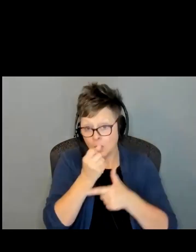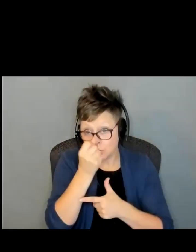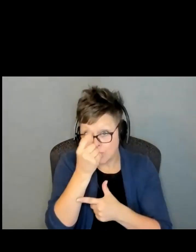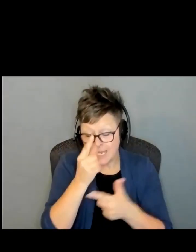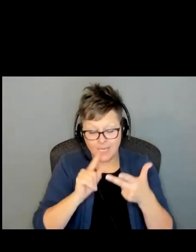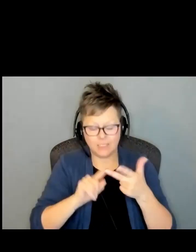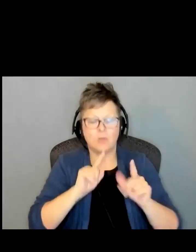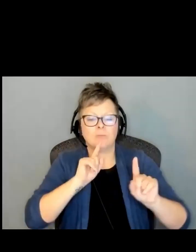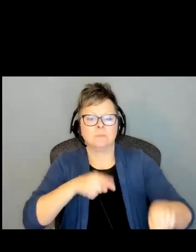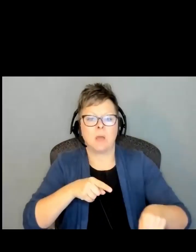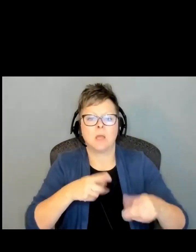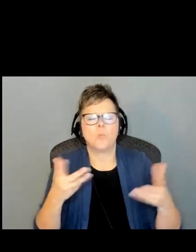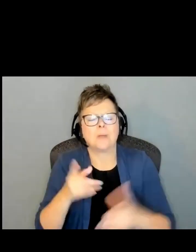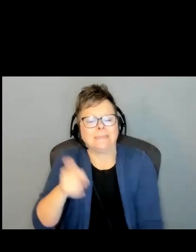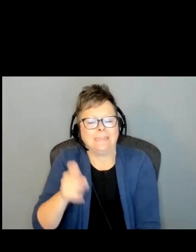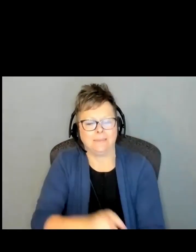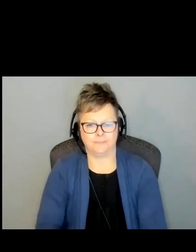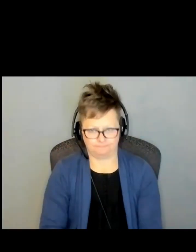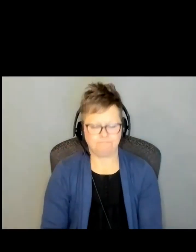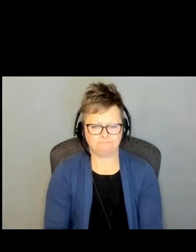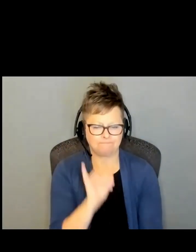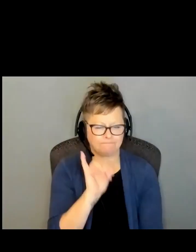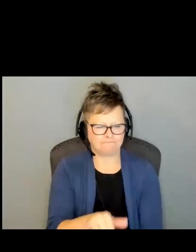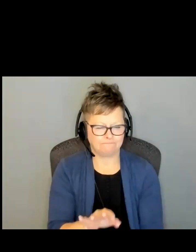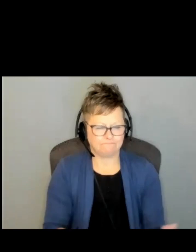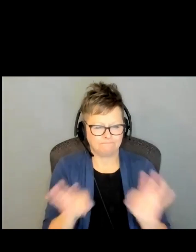DR. Wonderful.